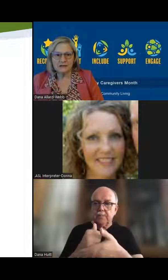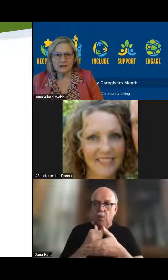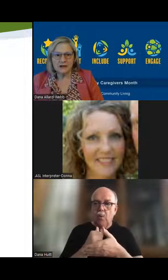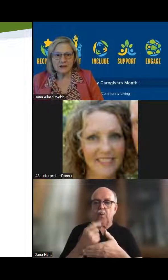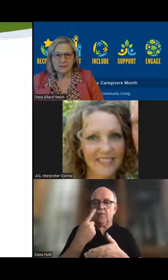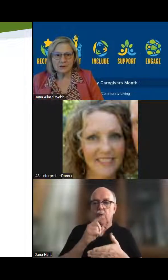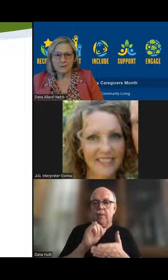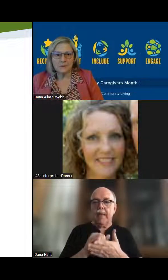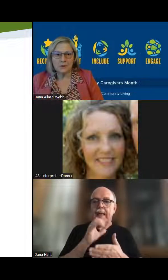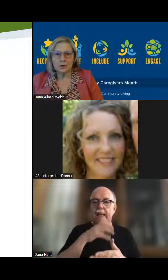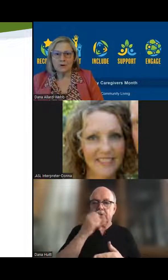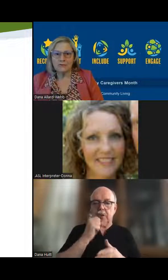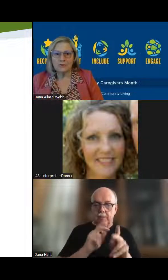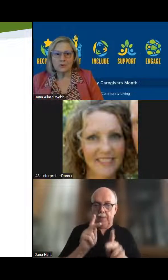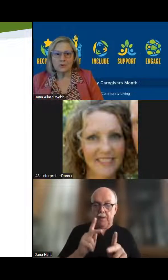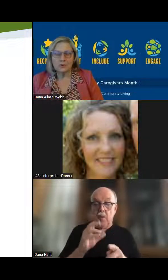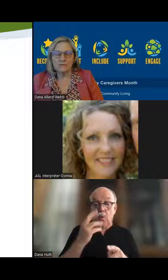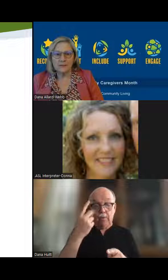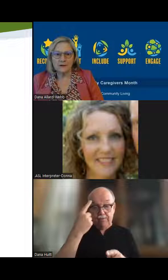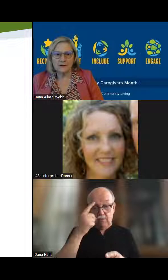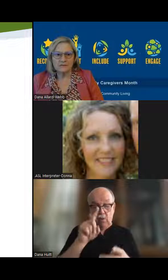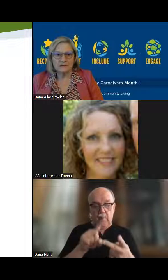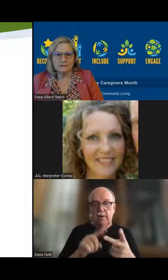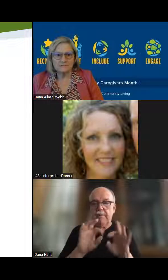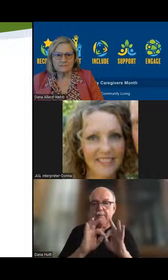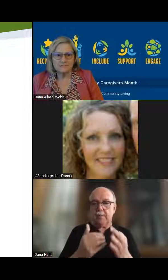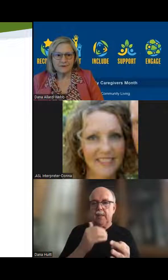different areas. We're also looking at hopefully getting